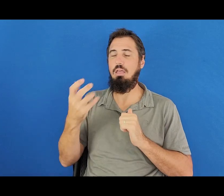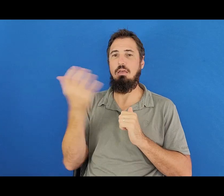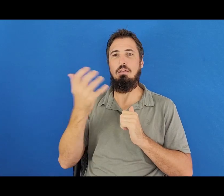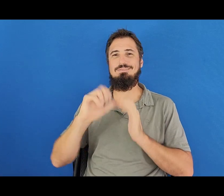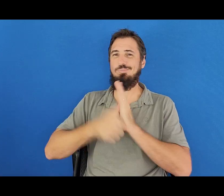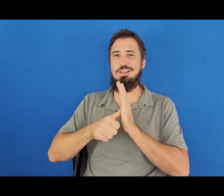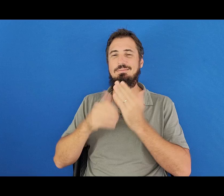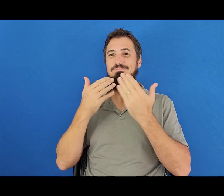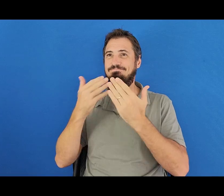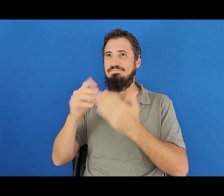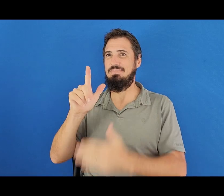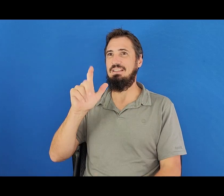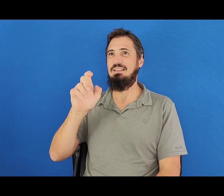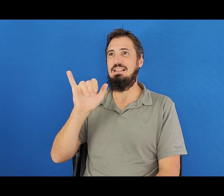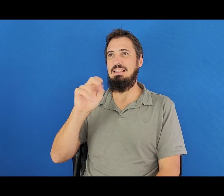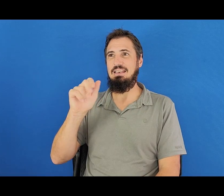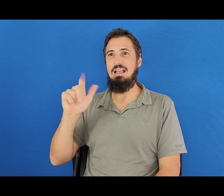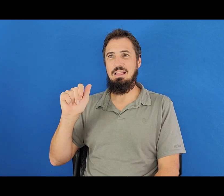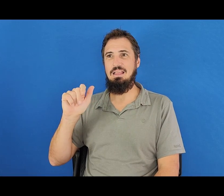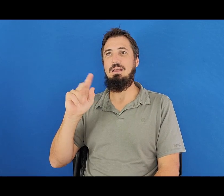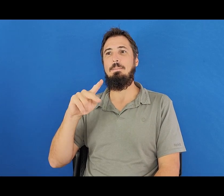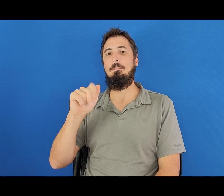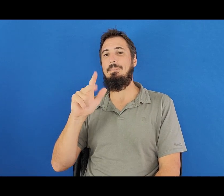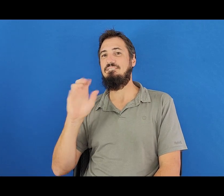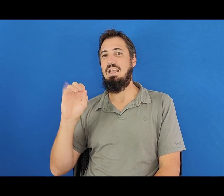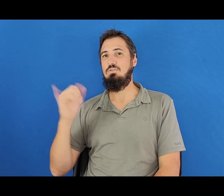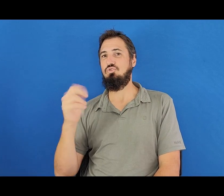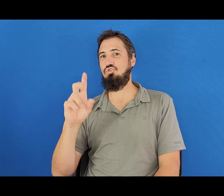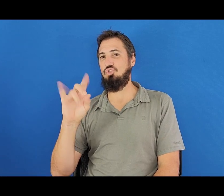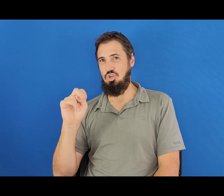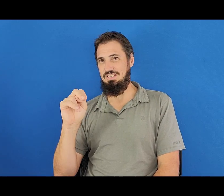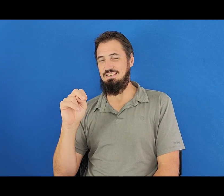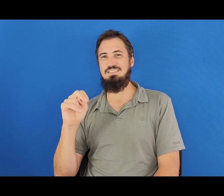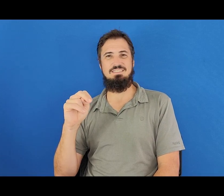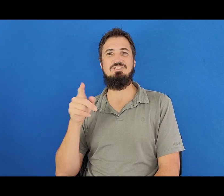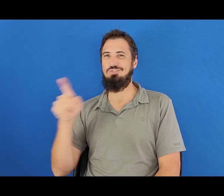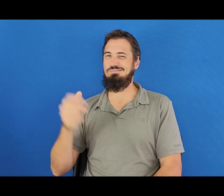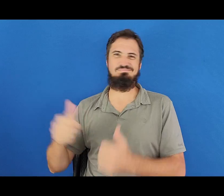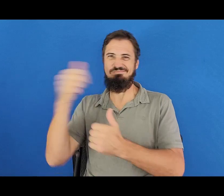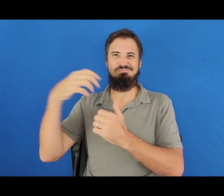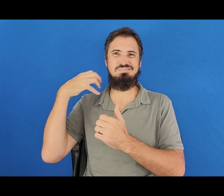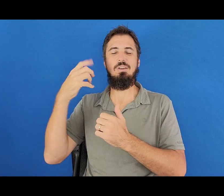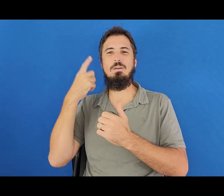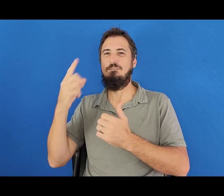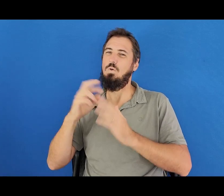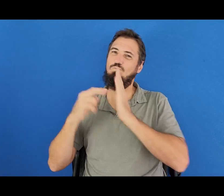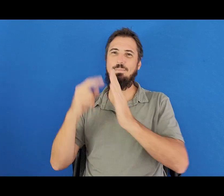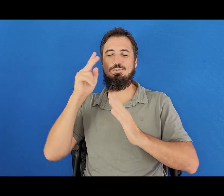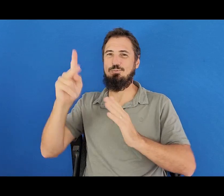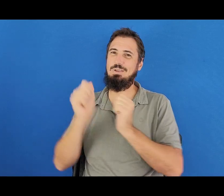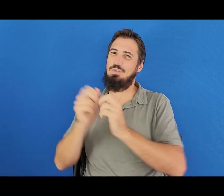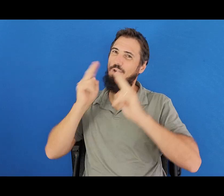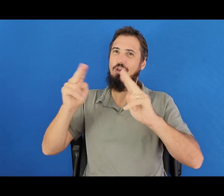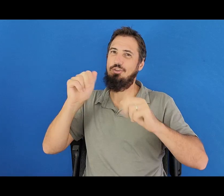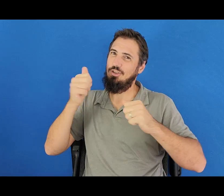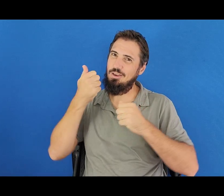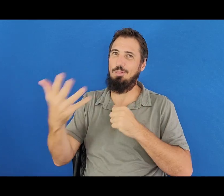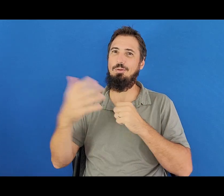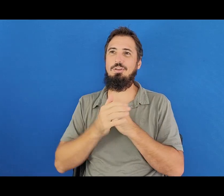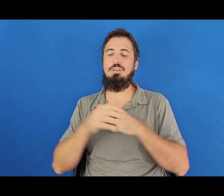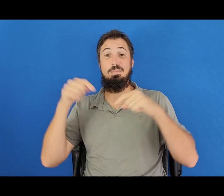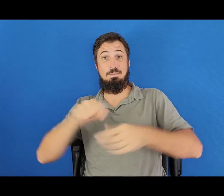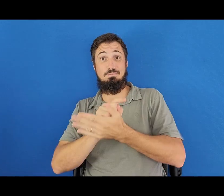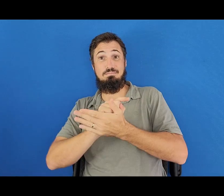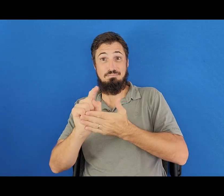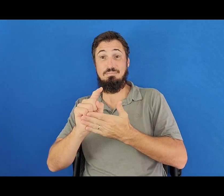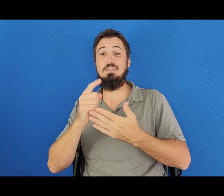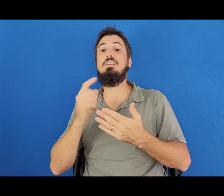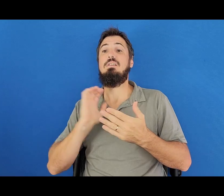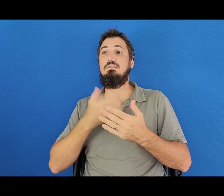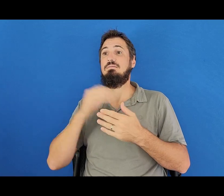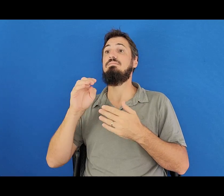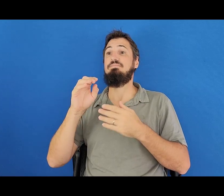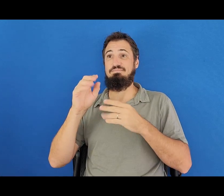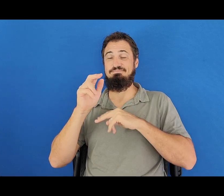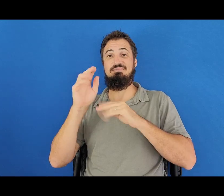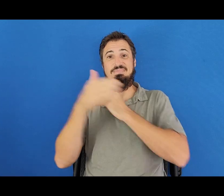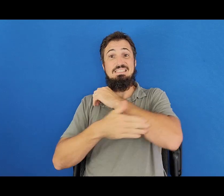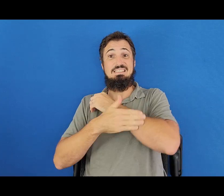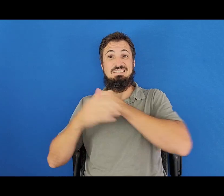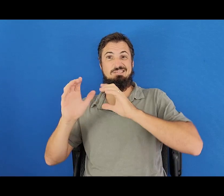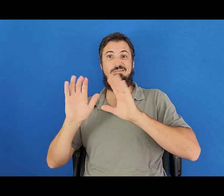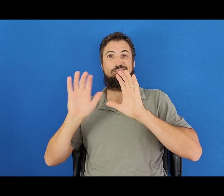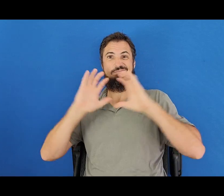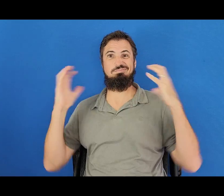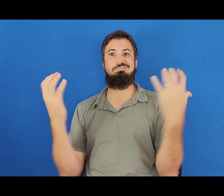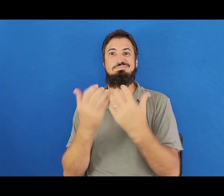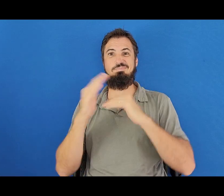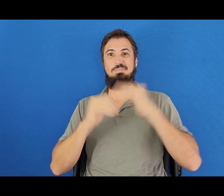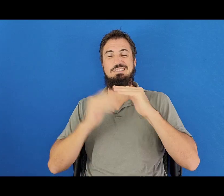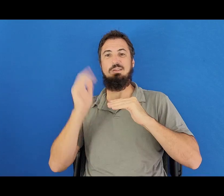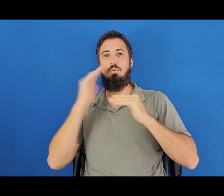halau, and Kumu Hula Leinaala Pavao Jardin, for bringing us all to tears and representing Kaua‘i with honor and aloha. This week, our Moikeha Building will remain illuminated at night in purple